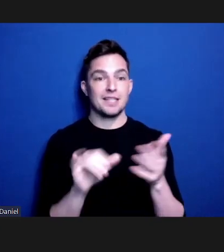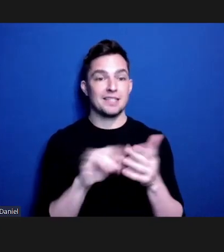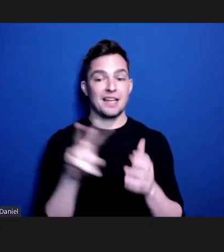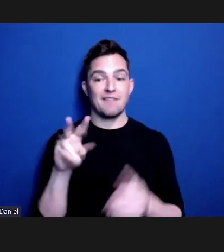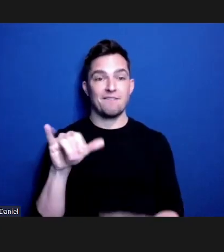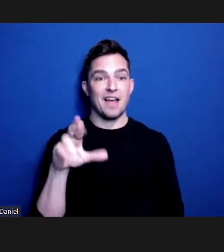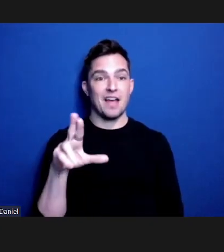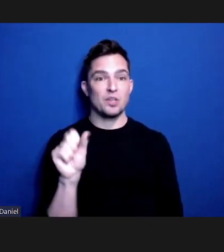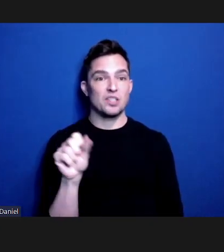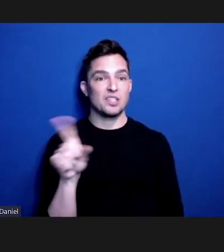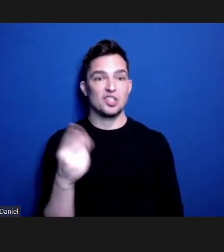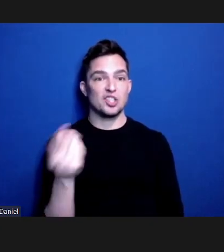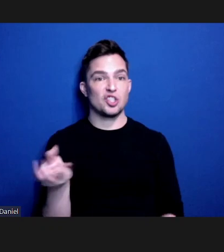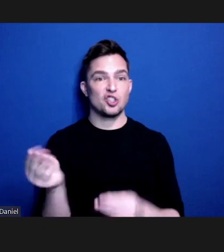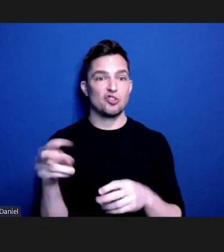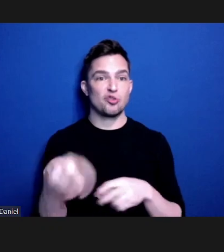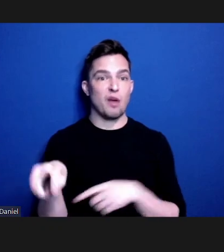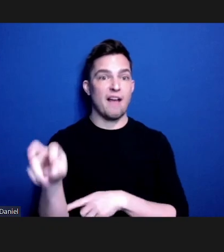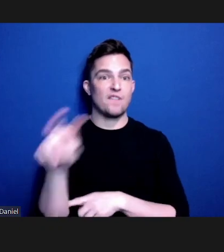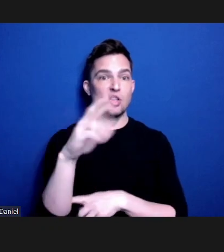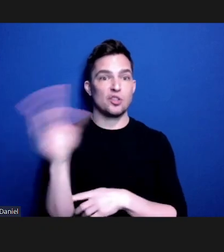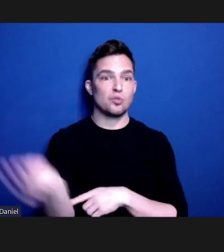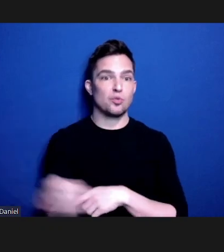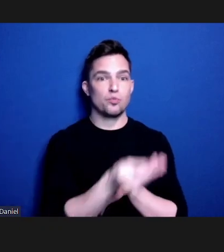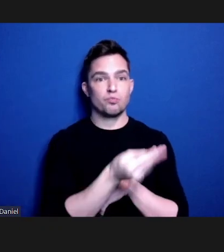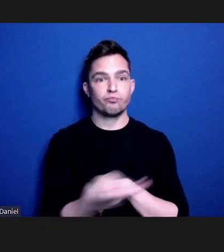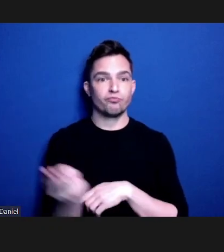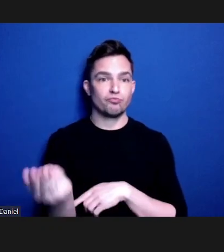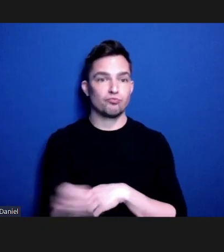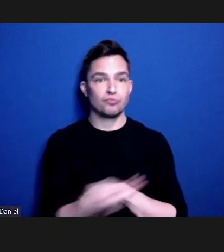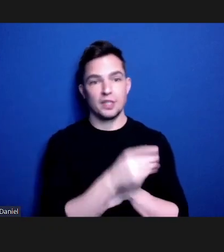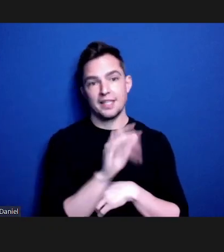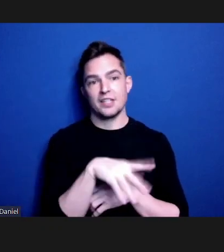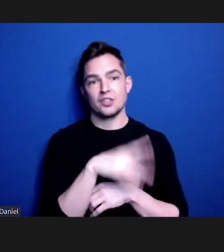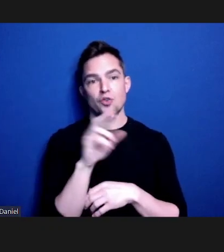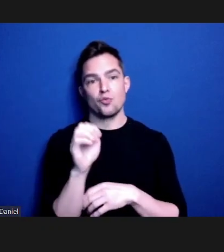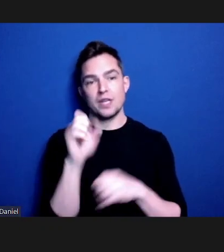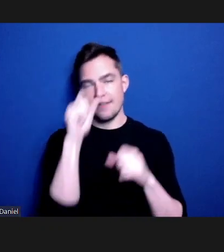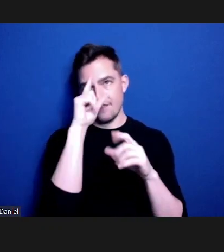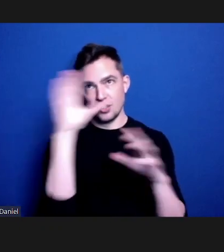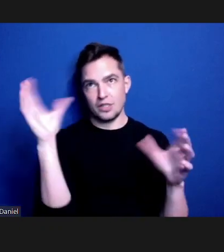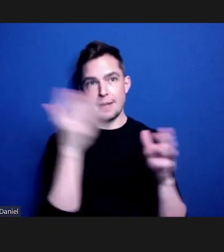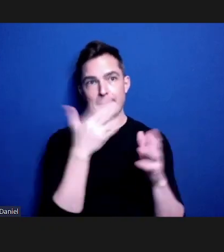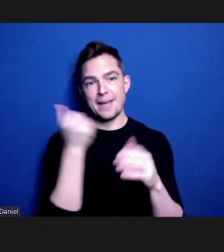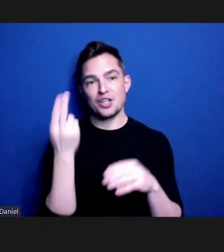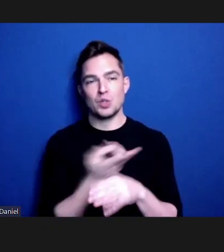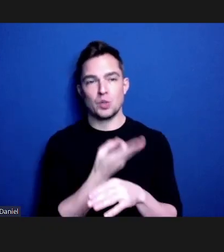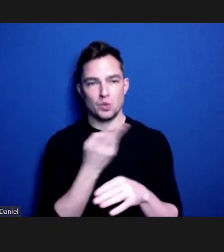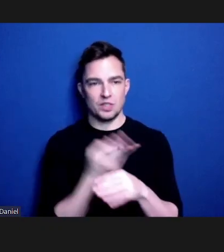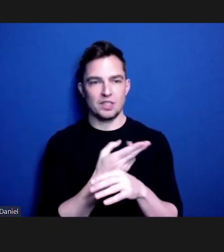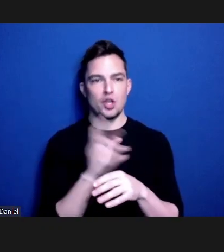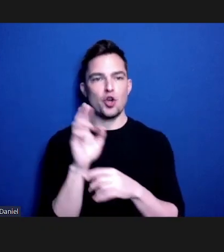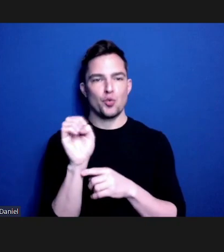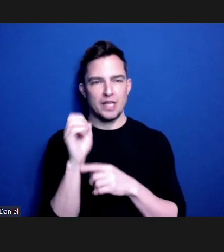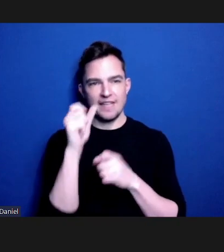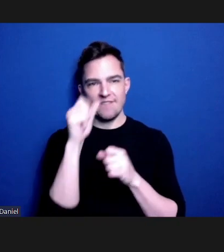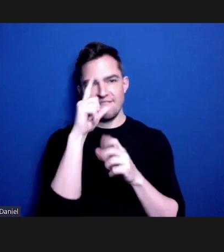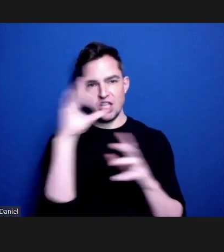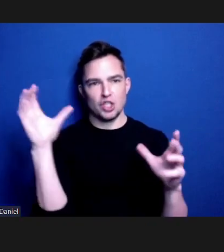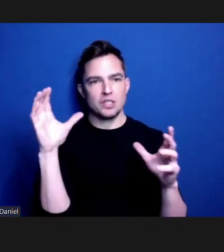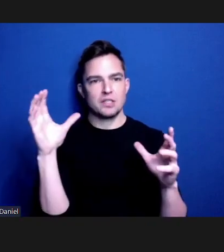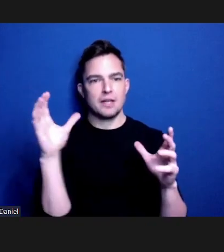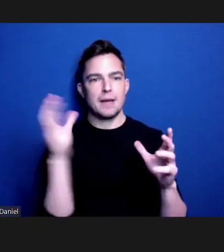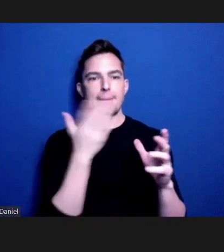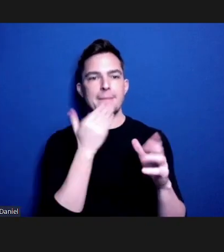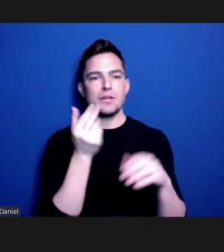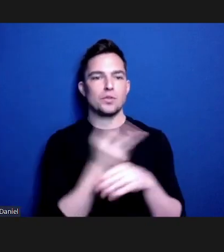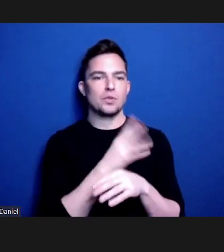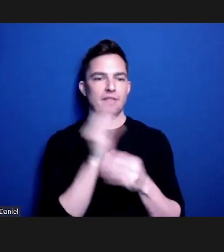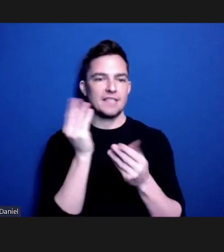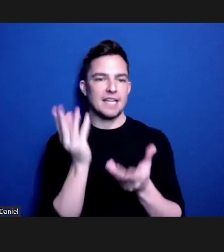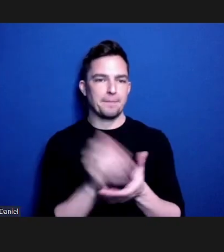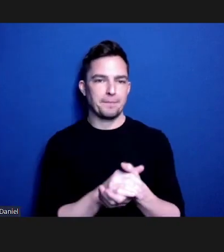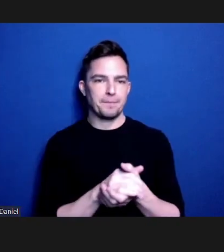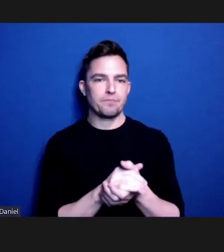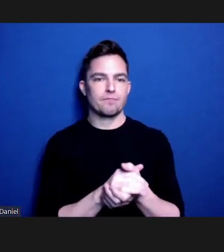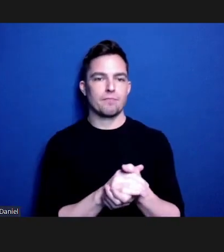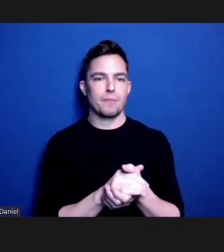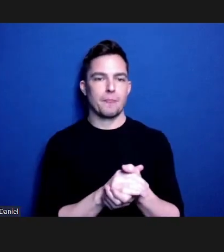right? And I think it's re-envisioning a better use, better uses of data to break systems